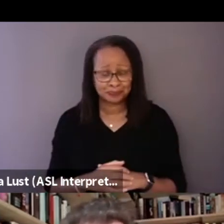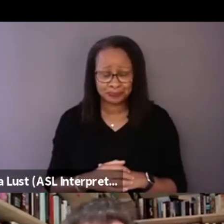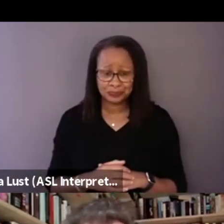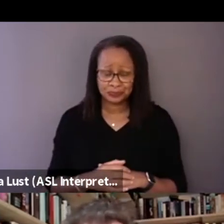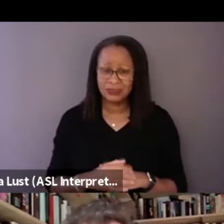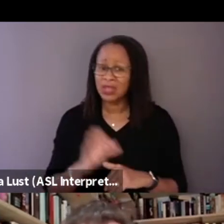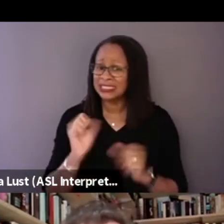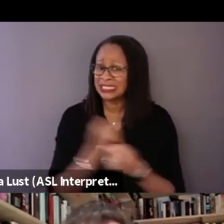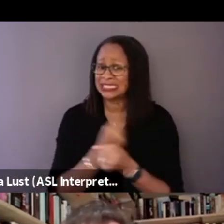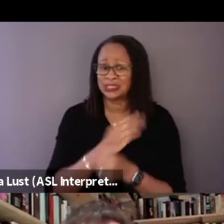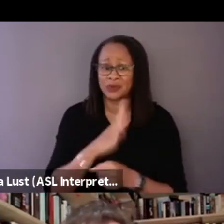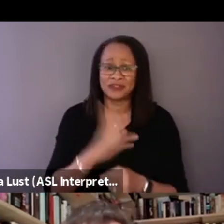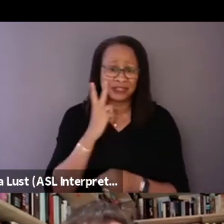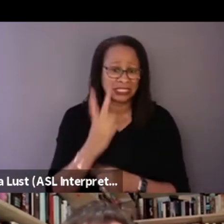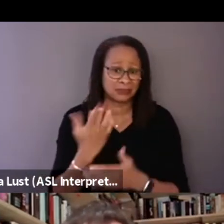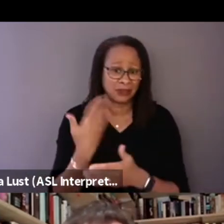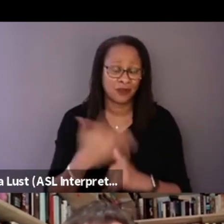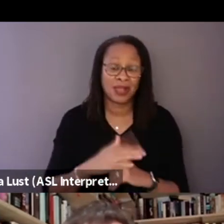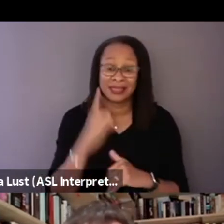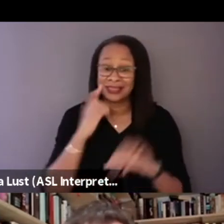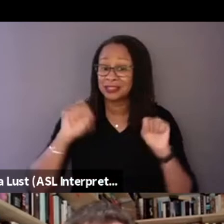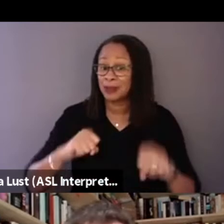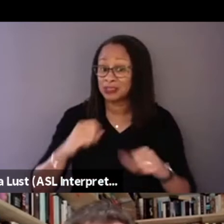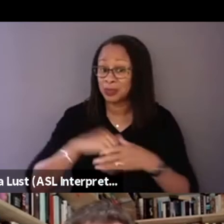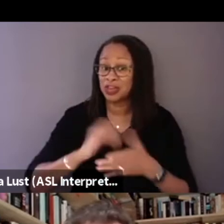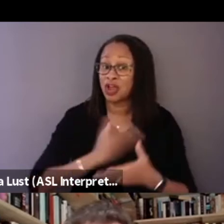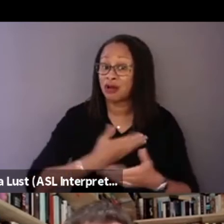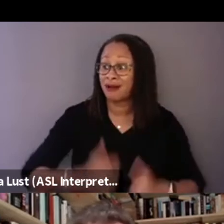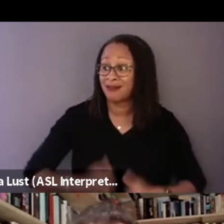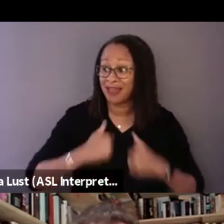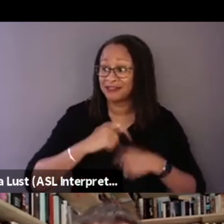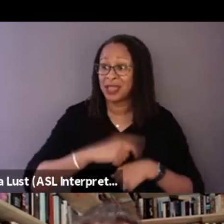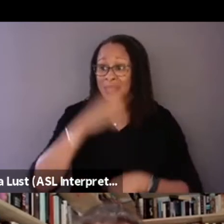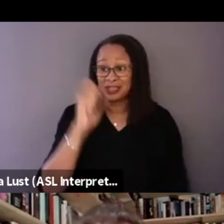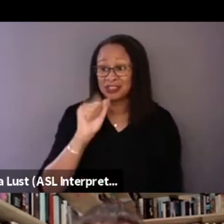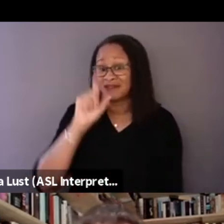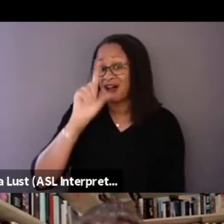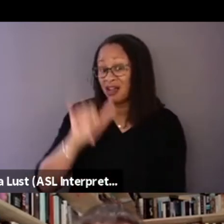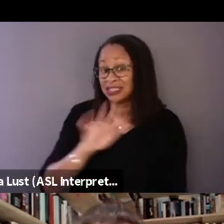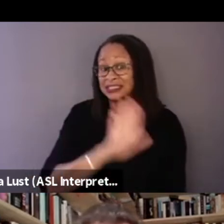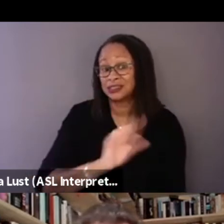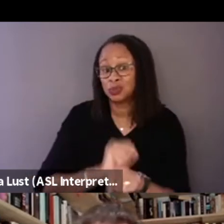And I think it's possible in our lifetimes because of Ady and I am really grateful for the way